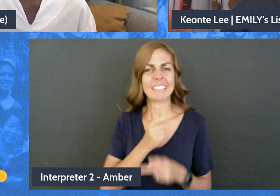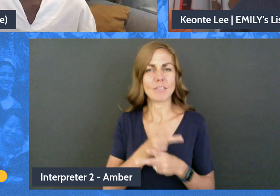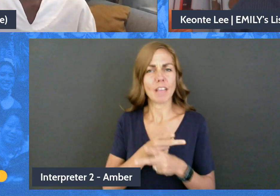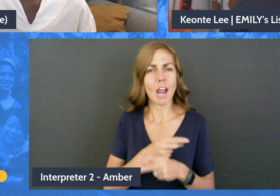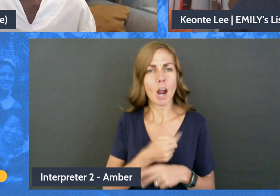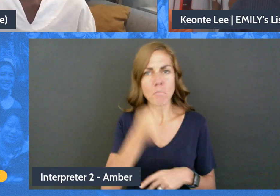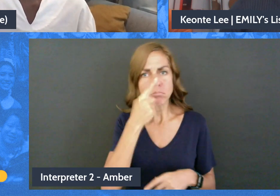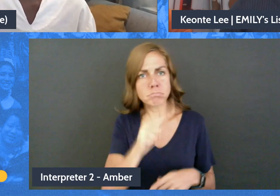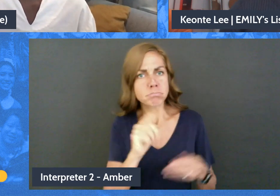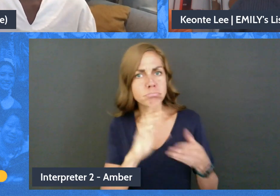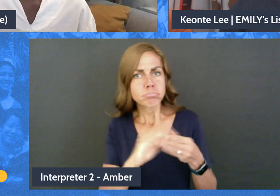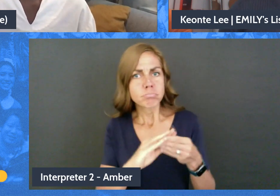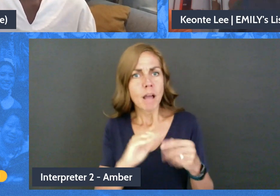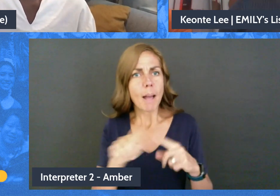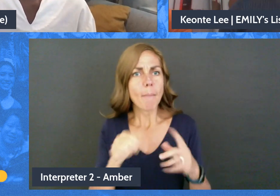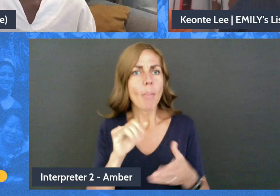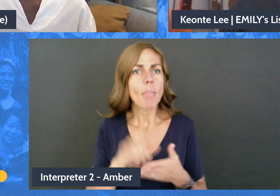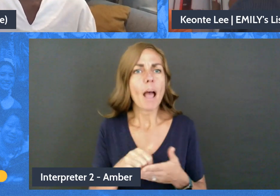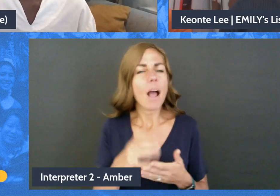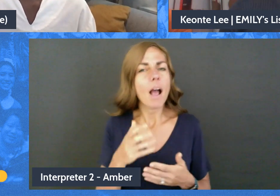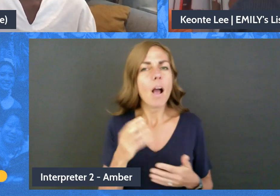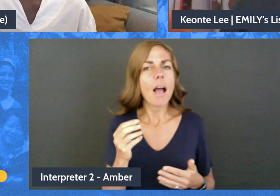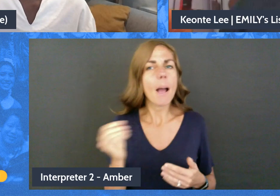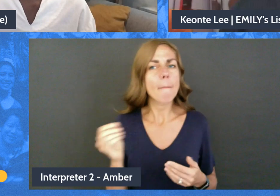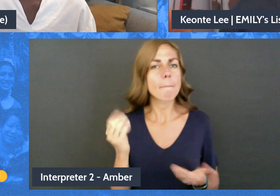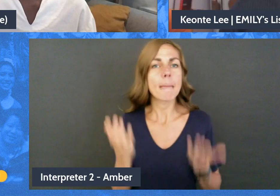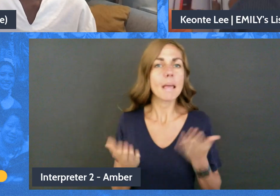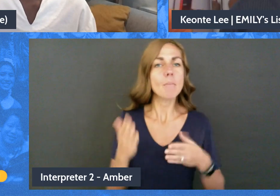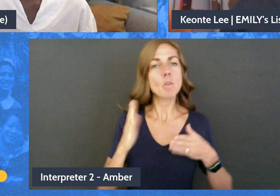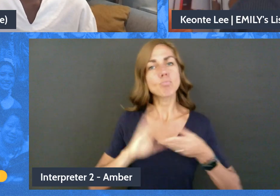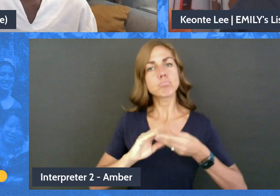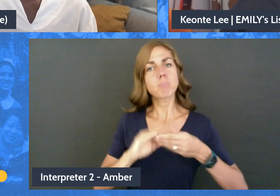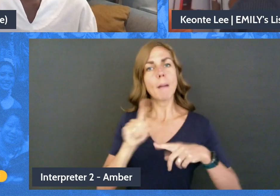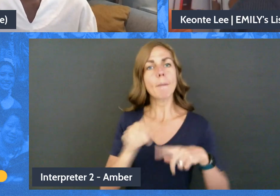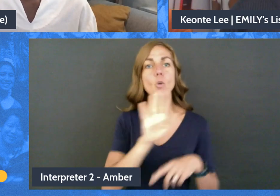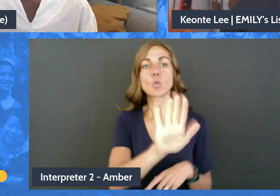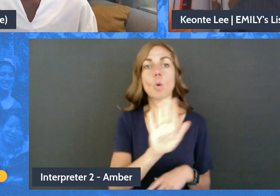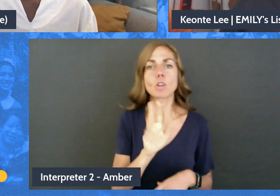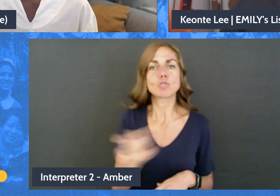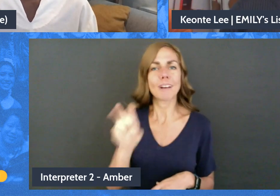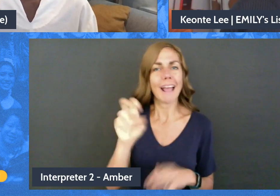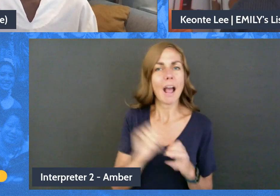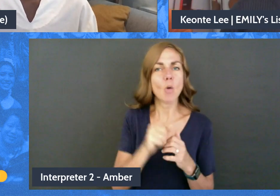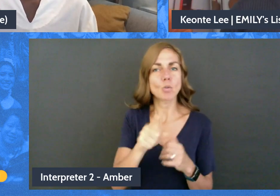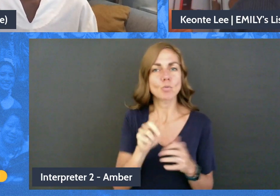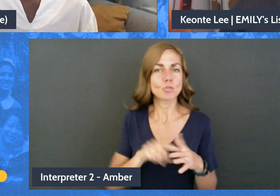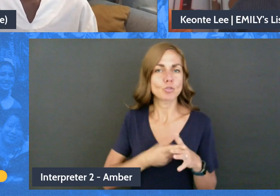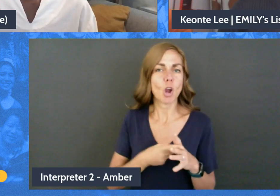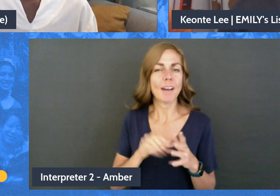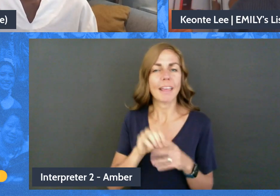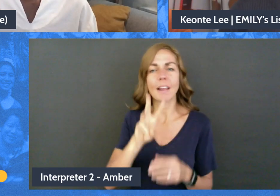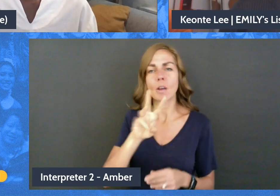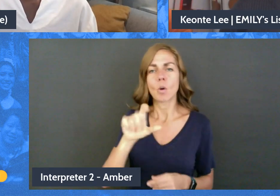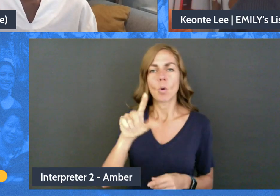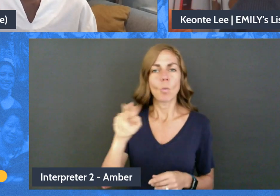and maybe share a little more about your journey in how you started just in the wellness industry.